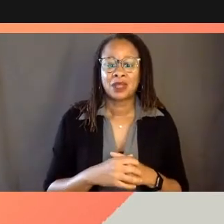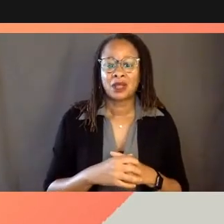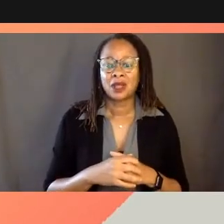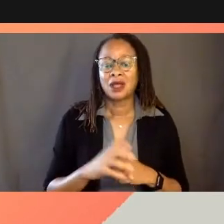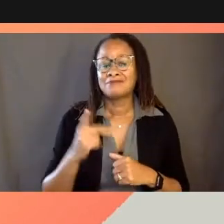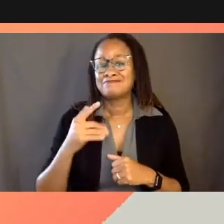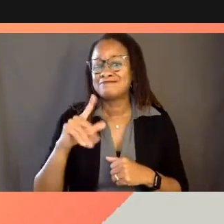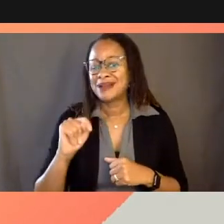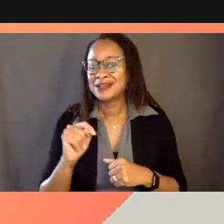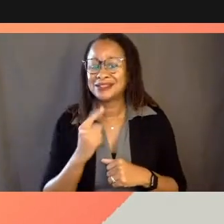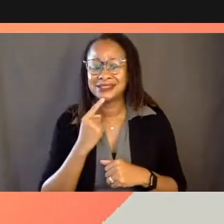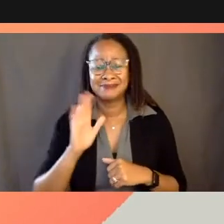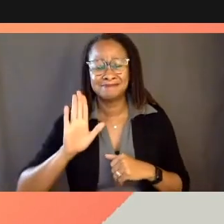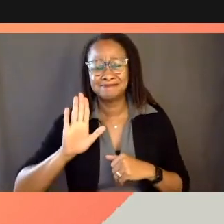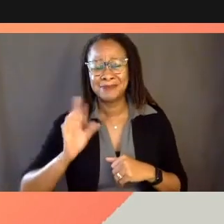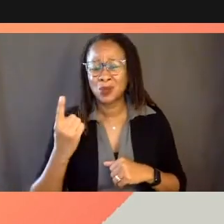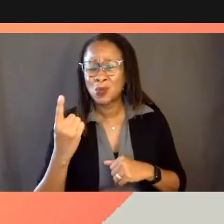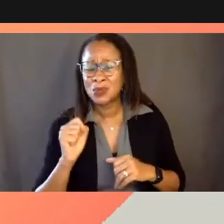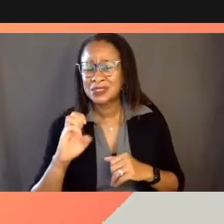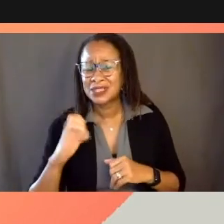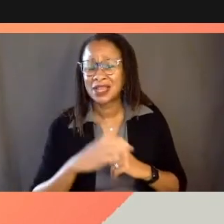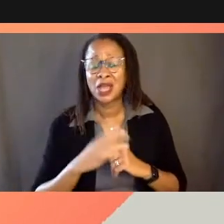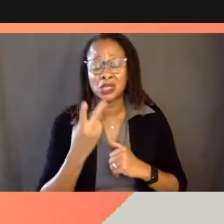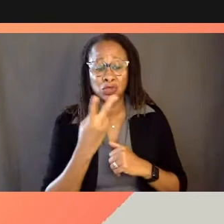two things that you think are involved in this reckoning.